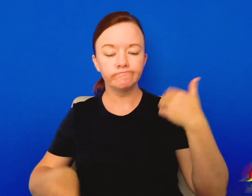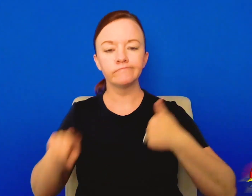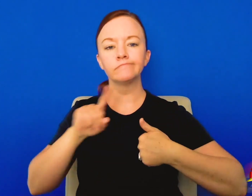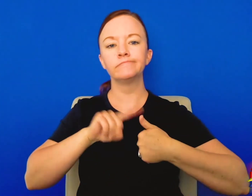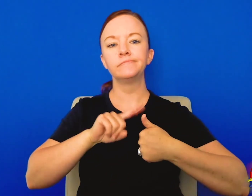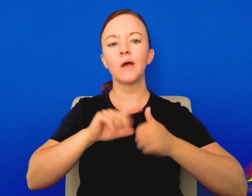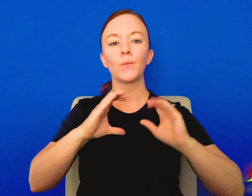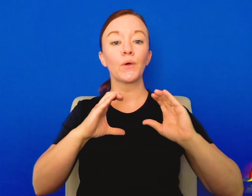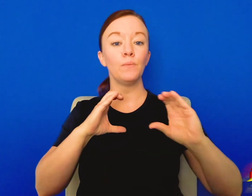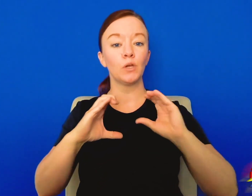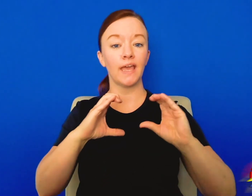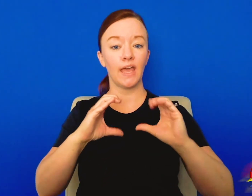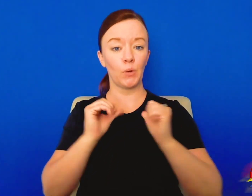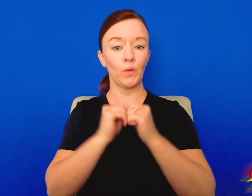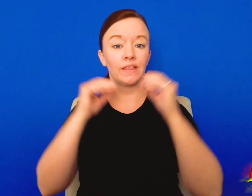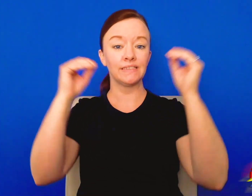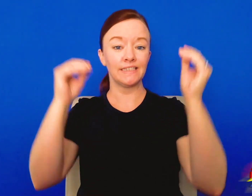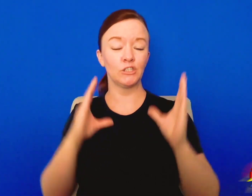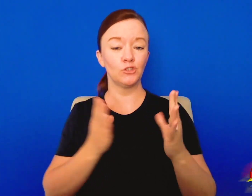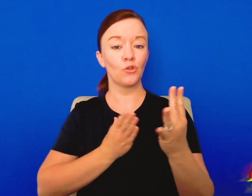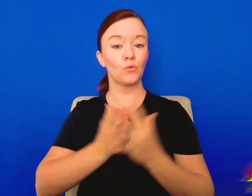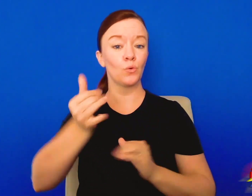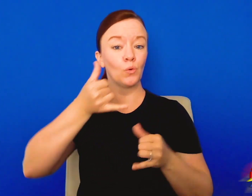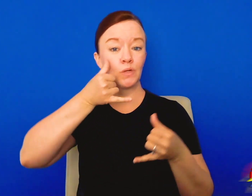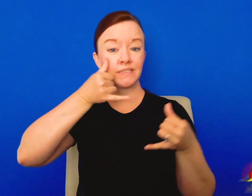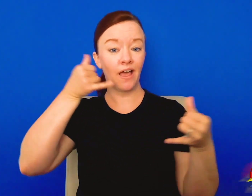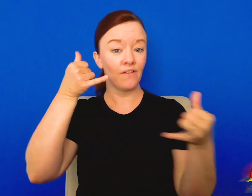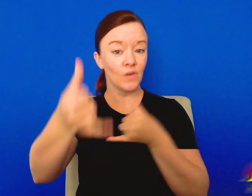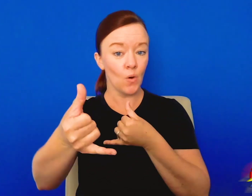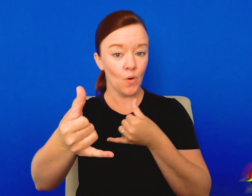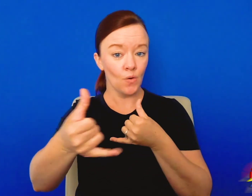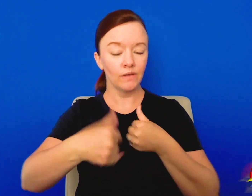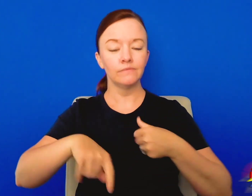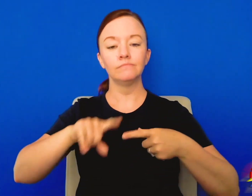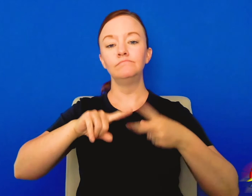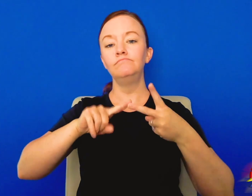METHODS MAY INCLUDE: COMMUNICATION WITH A TEACHER VIA TELEPHONE,